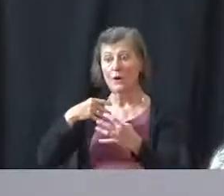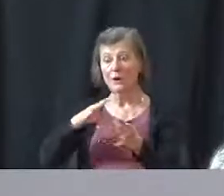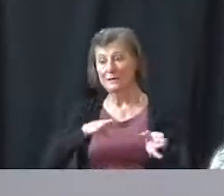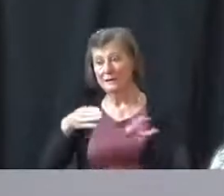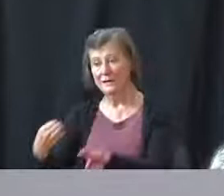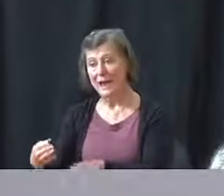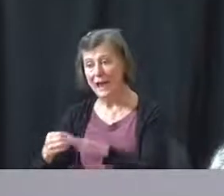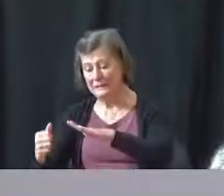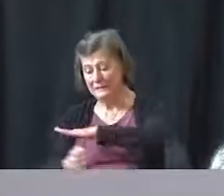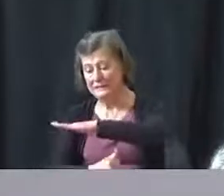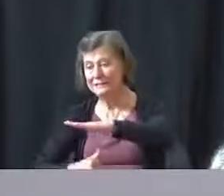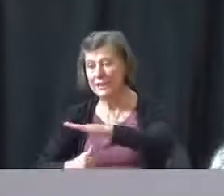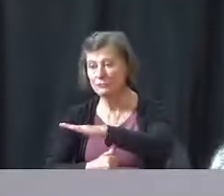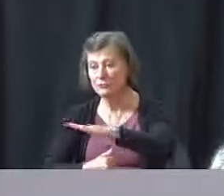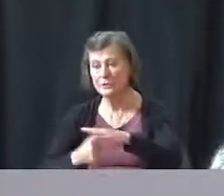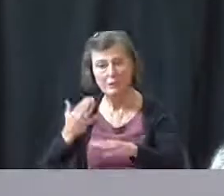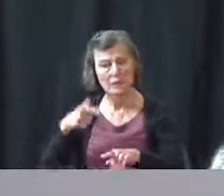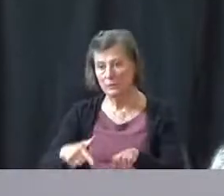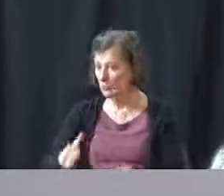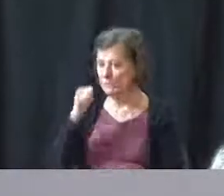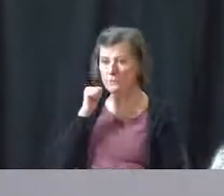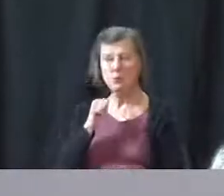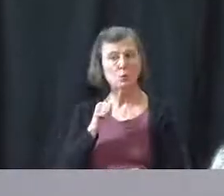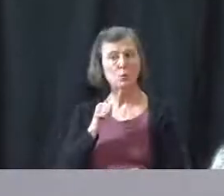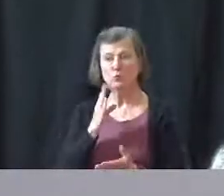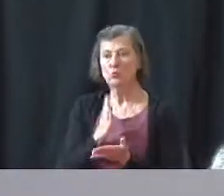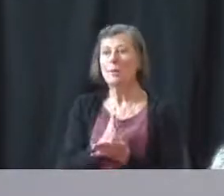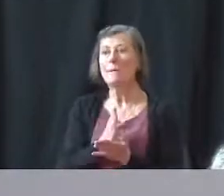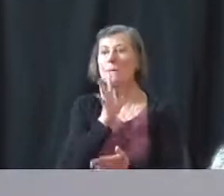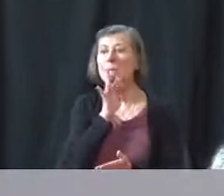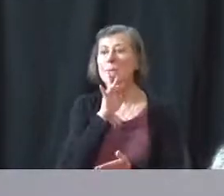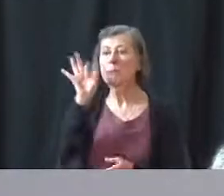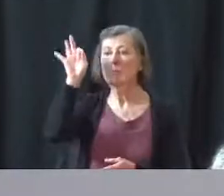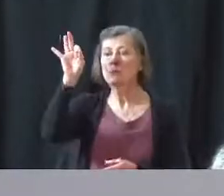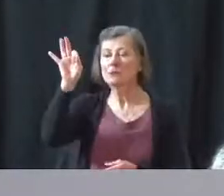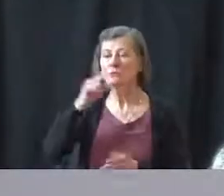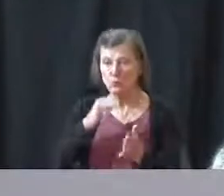refused to cease preaching the truth, as best he understood it.